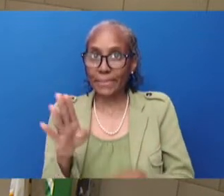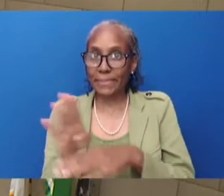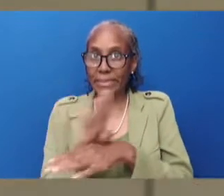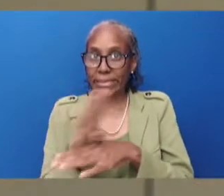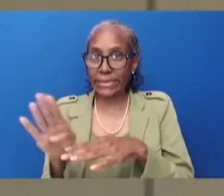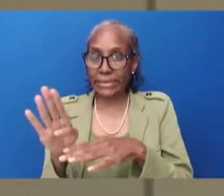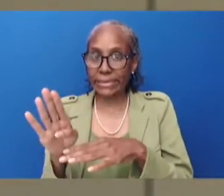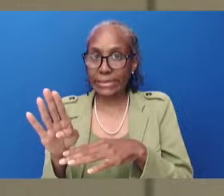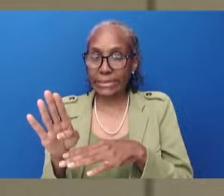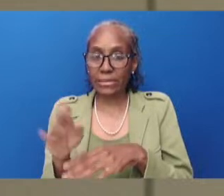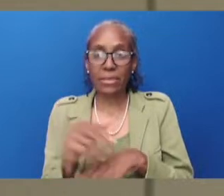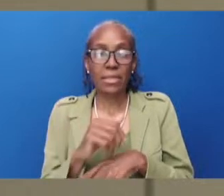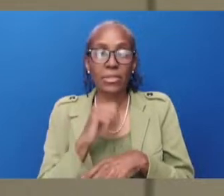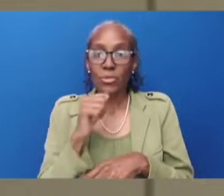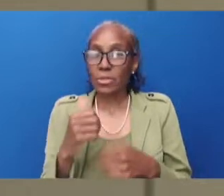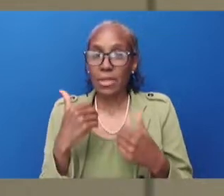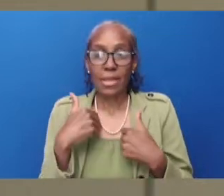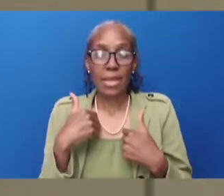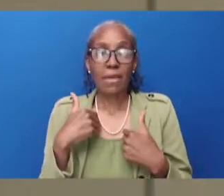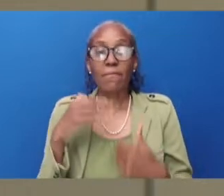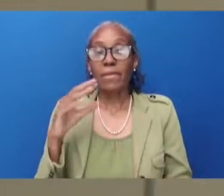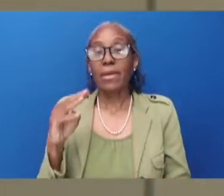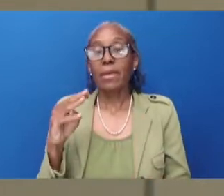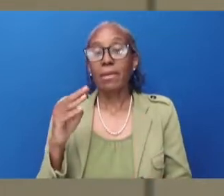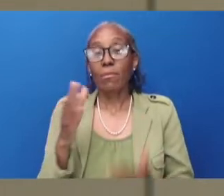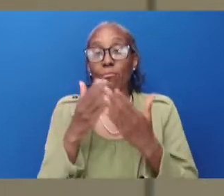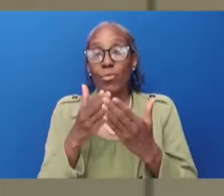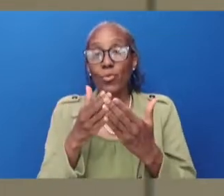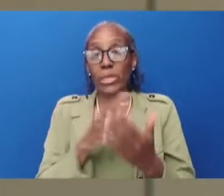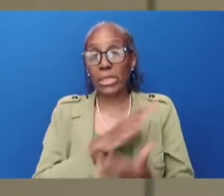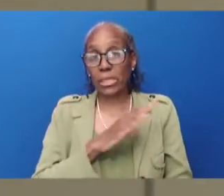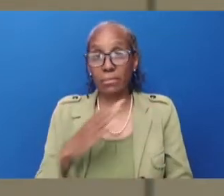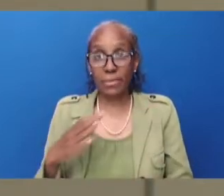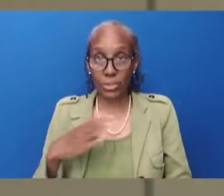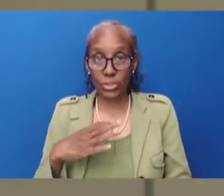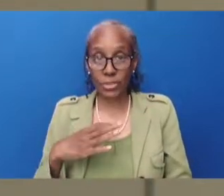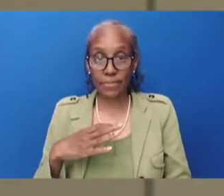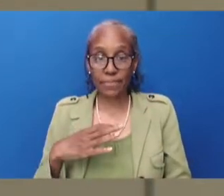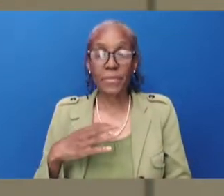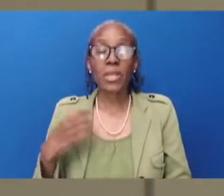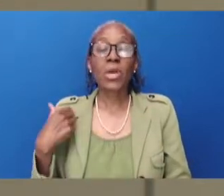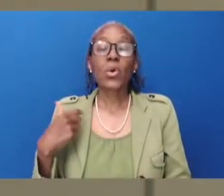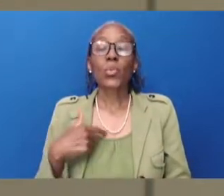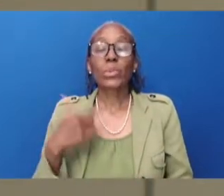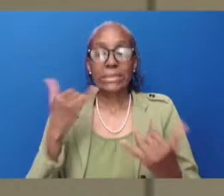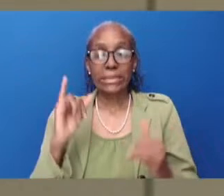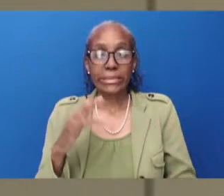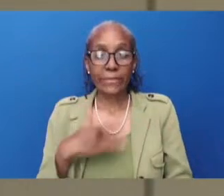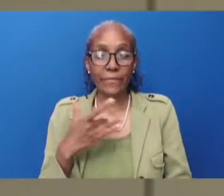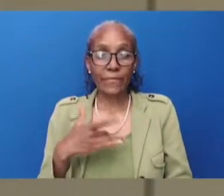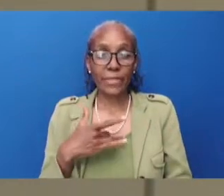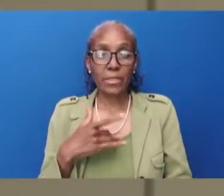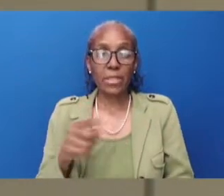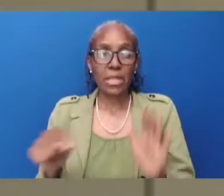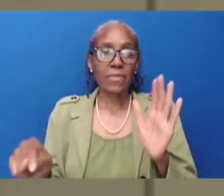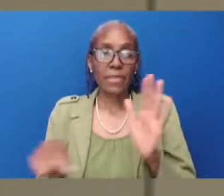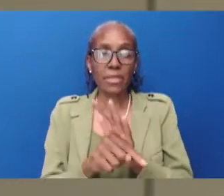SO IT WAS RISKY, IT'S RISKY